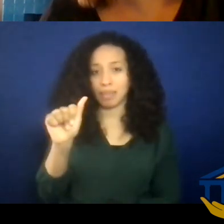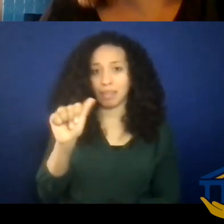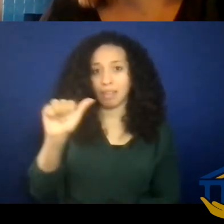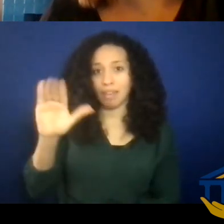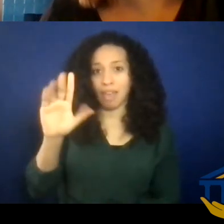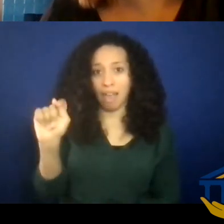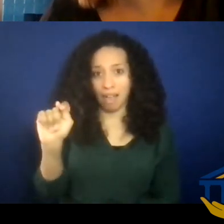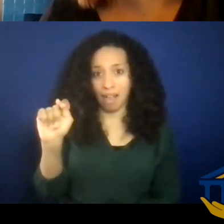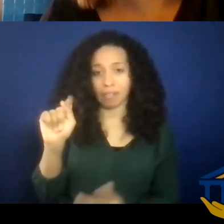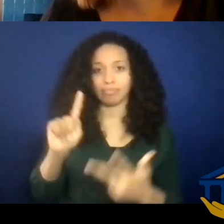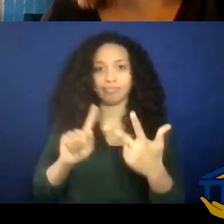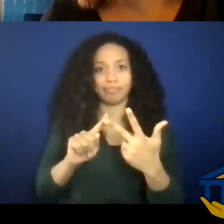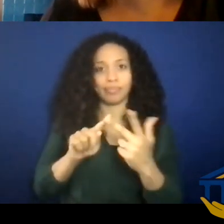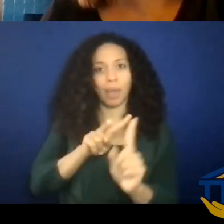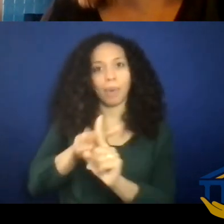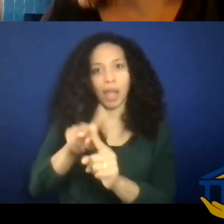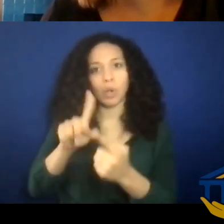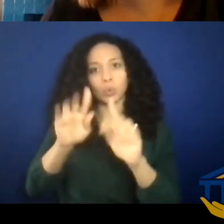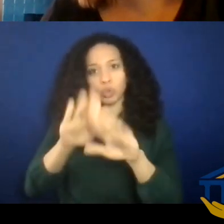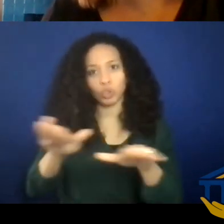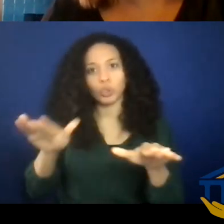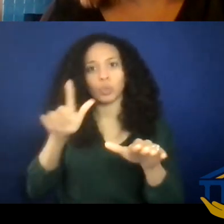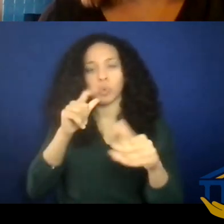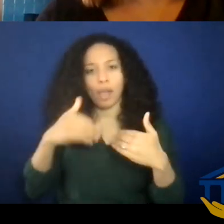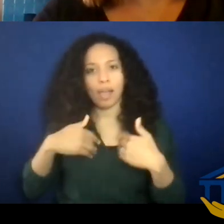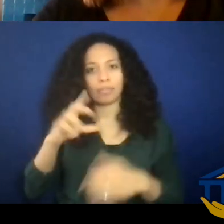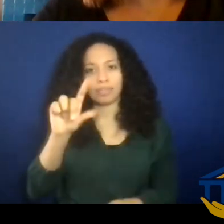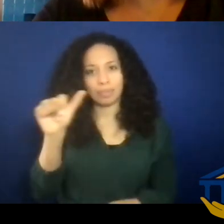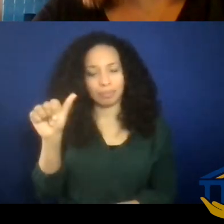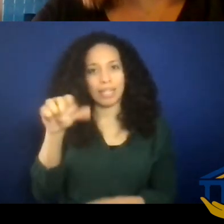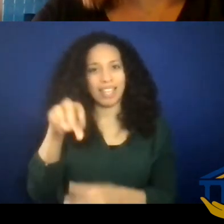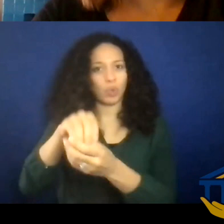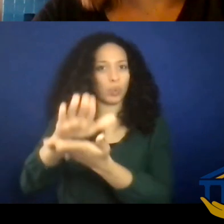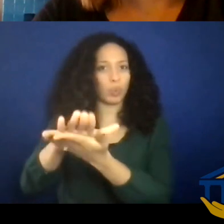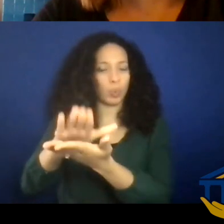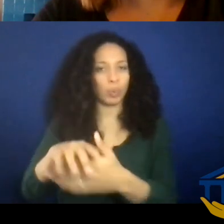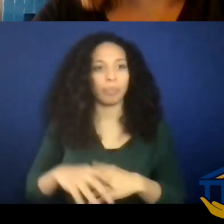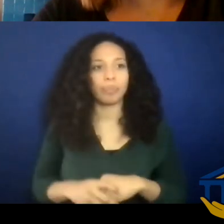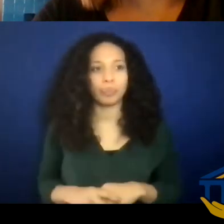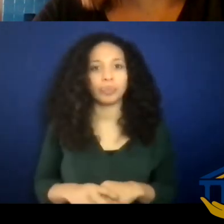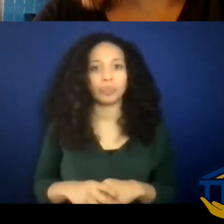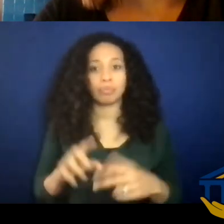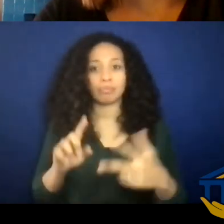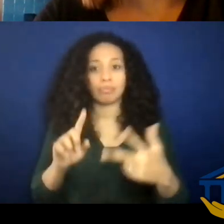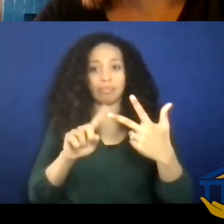kids with disabilities in the school setting. There is a section of that Act that applies in